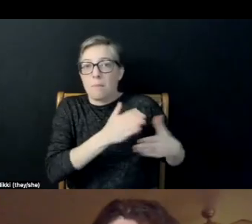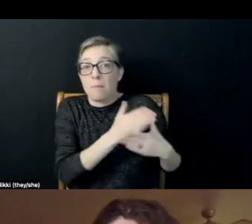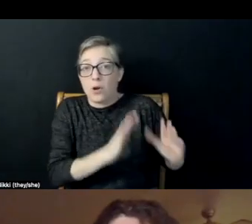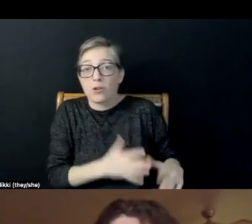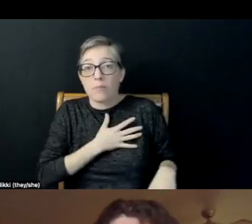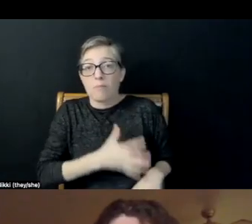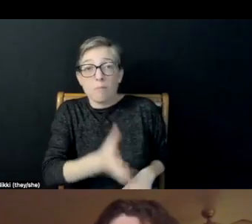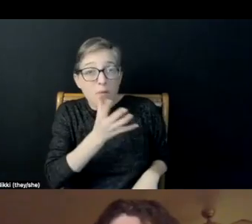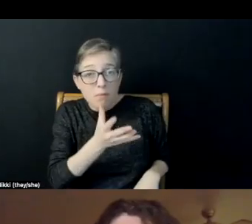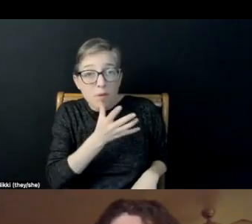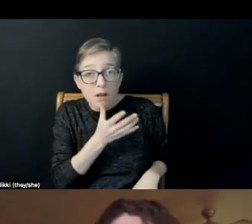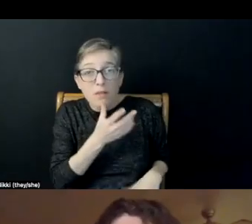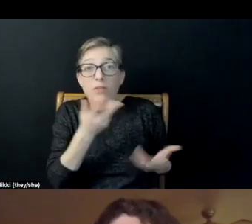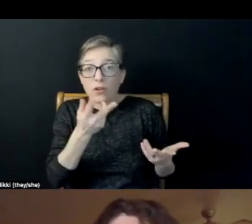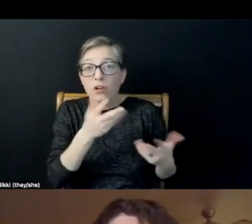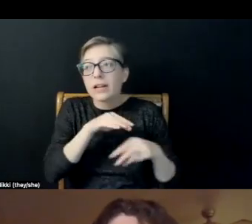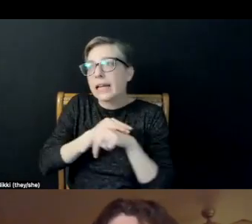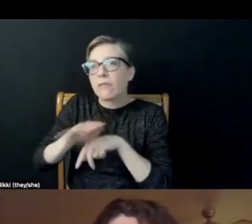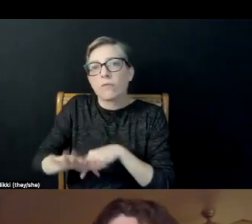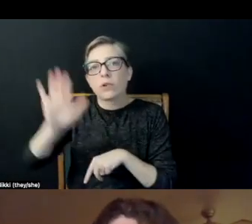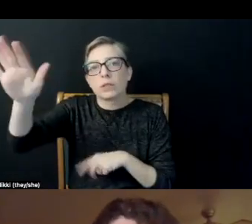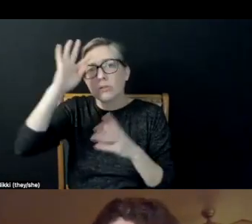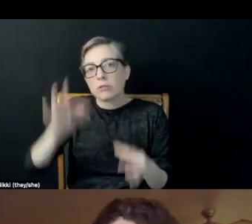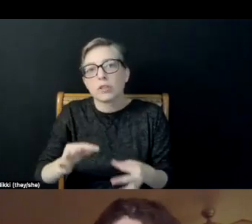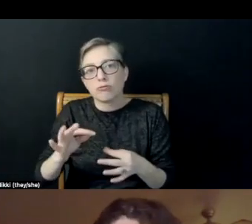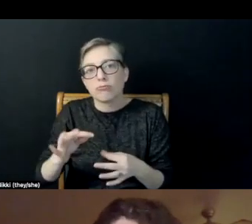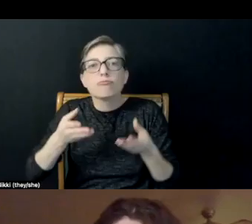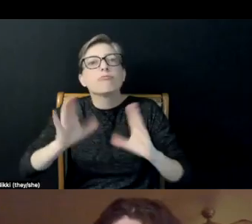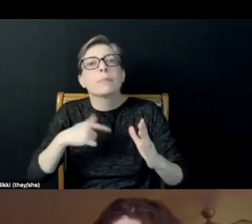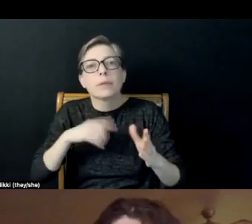I am however, acutely aware that many families are not so lucky.